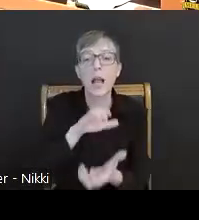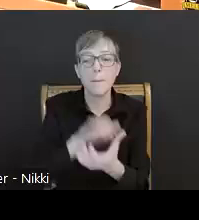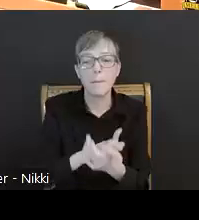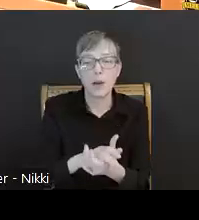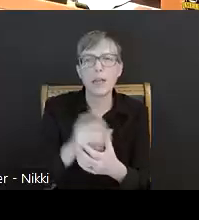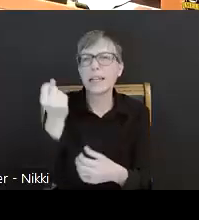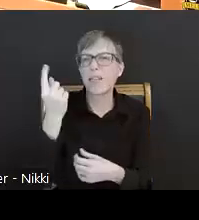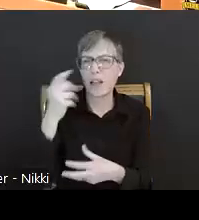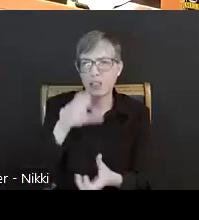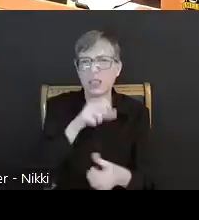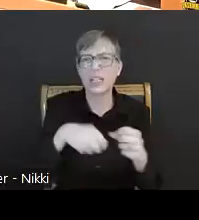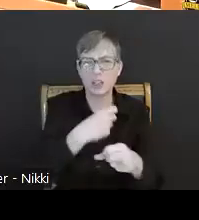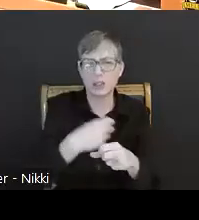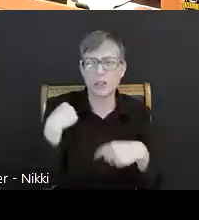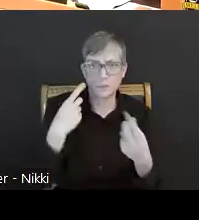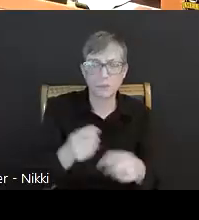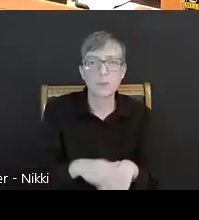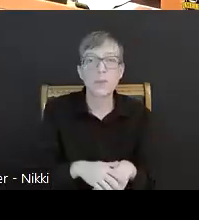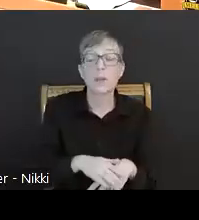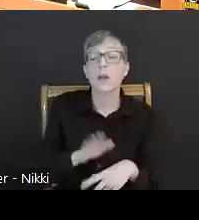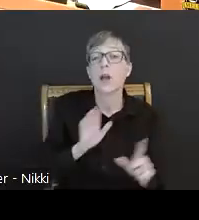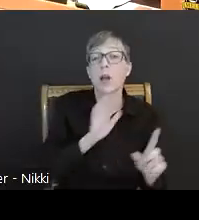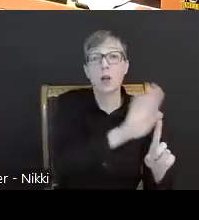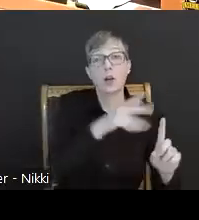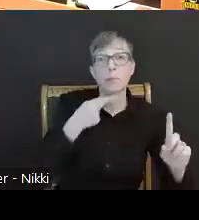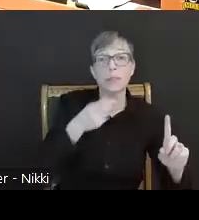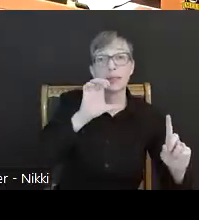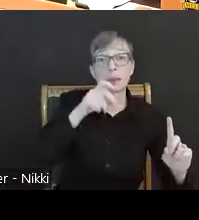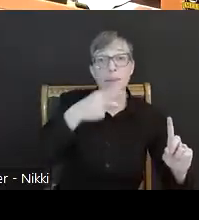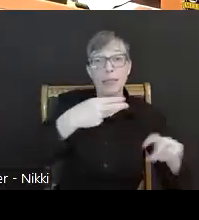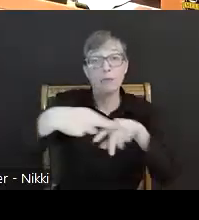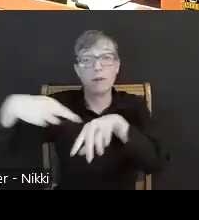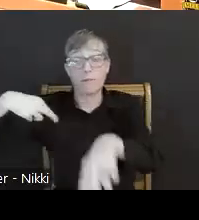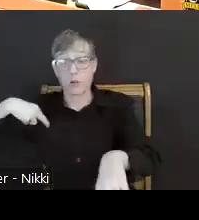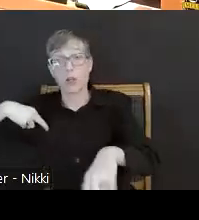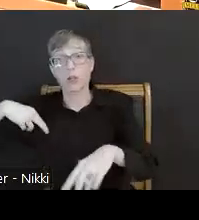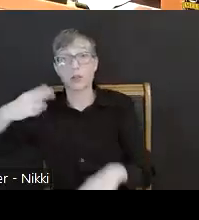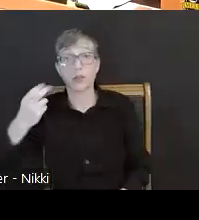referred by her PCP and connected with heel um and at that point she was seeking an order of